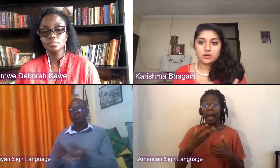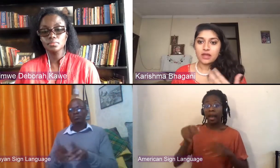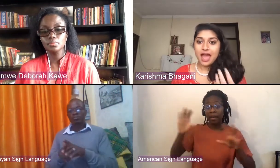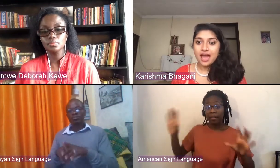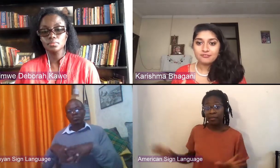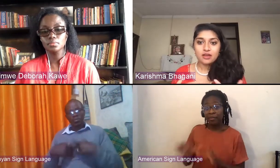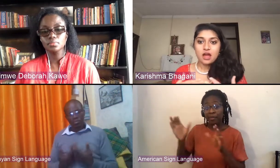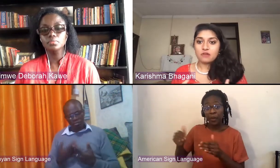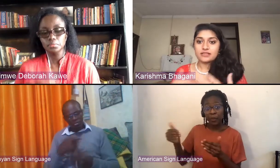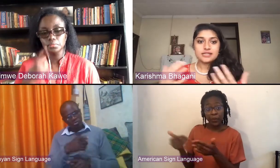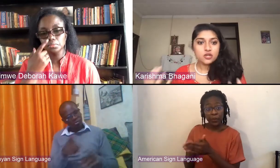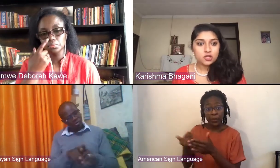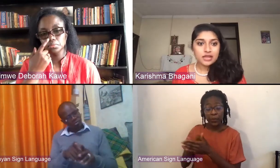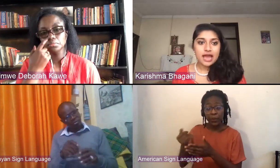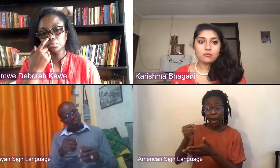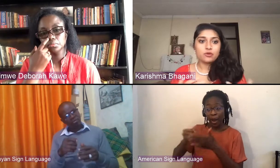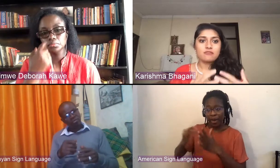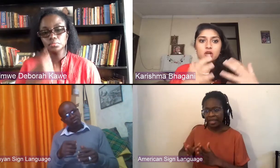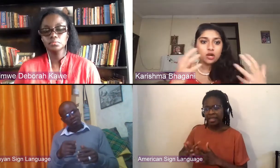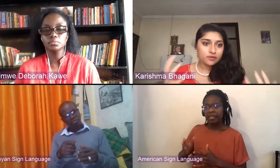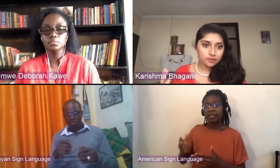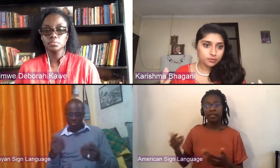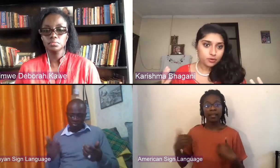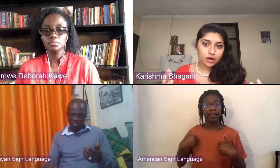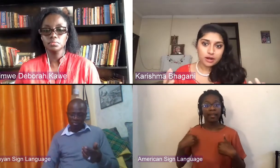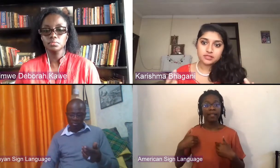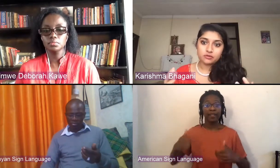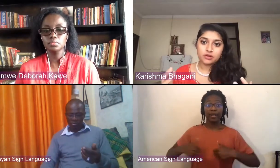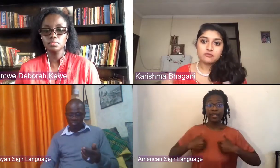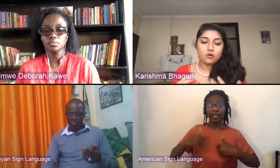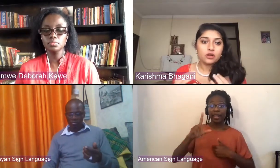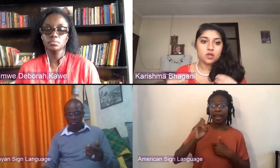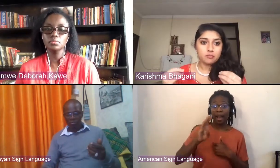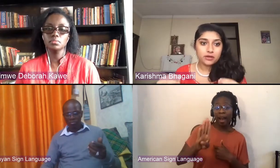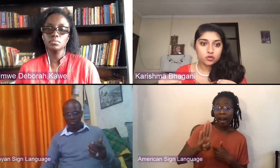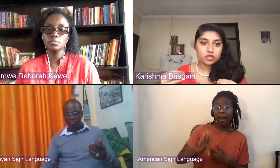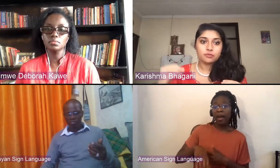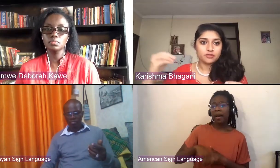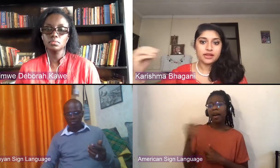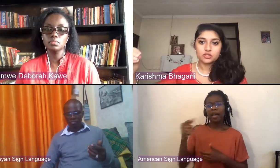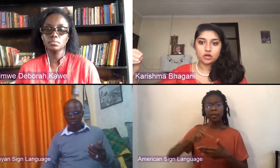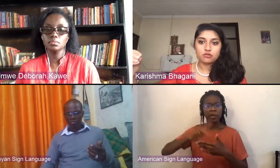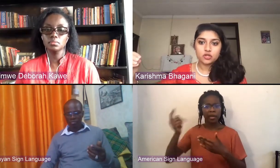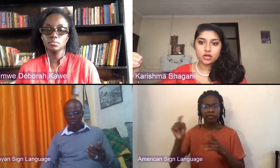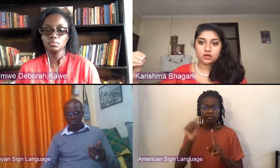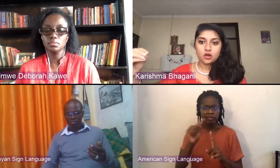And we have a residential lab. We have a lot of other programs that really focus on mentorship of the next generation